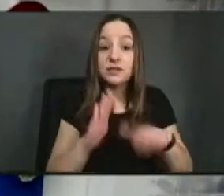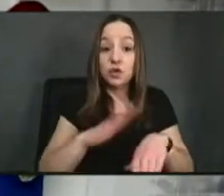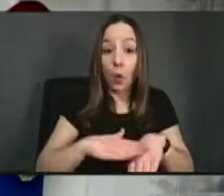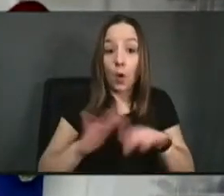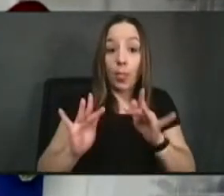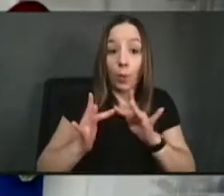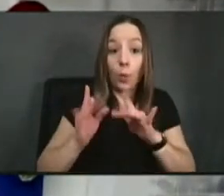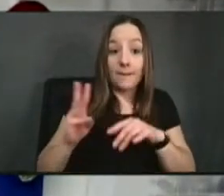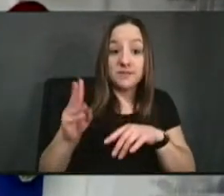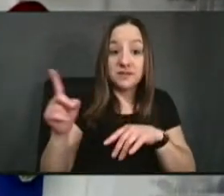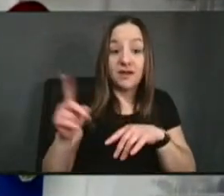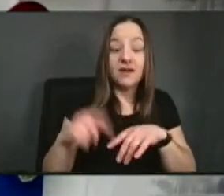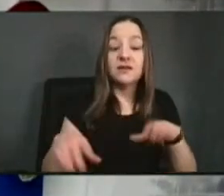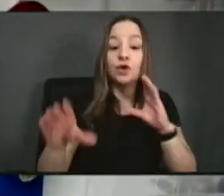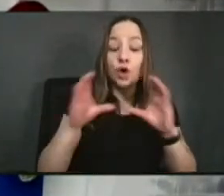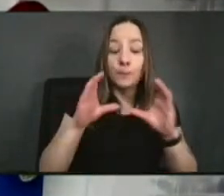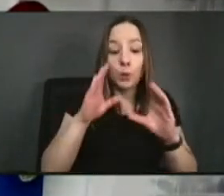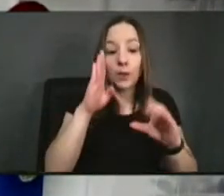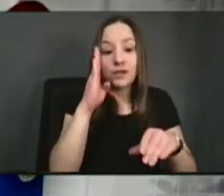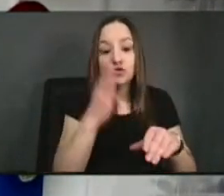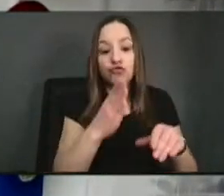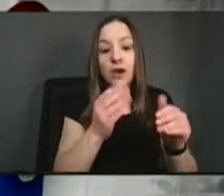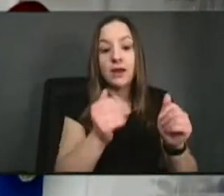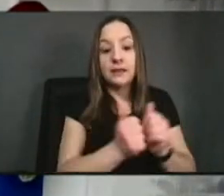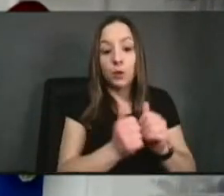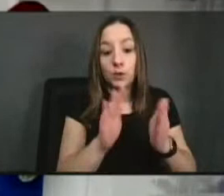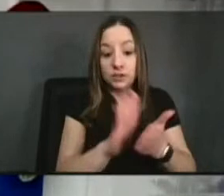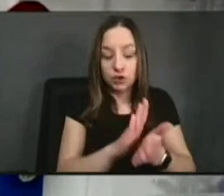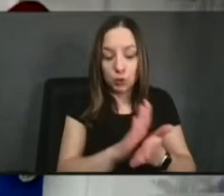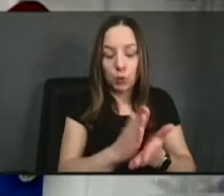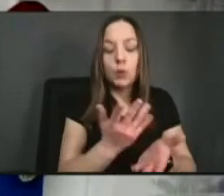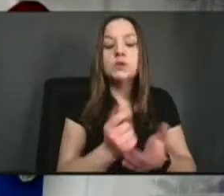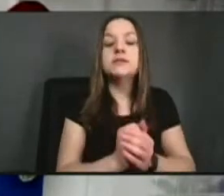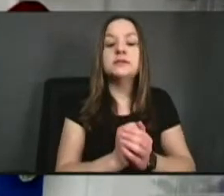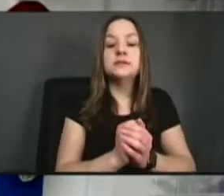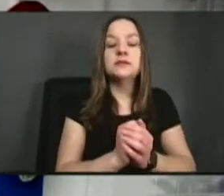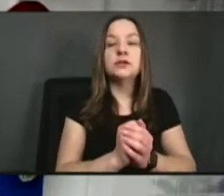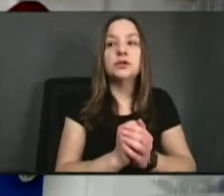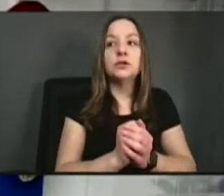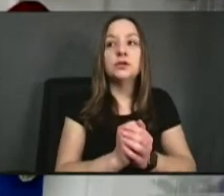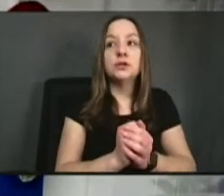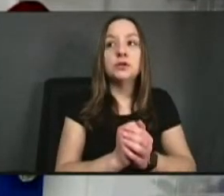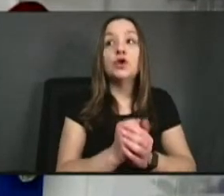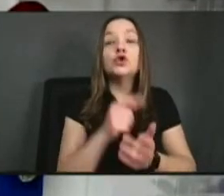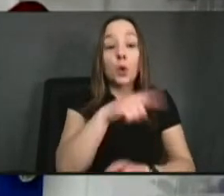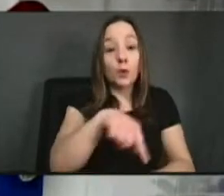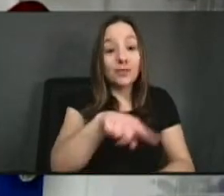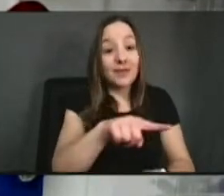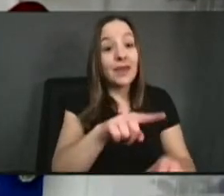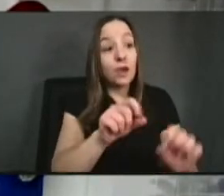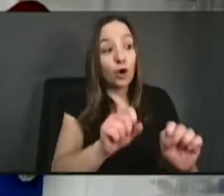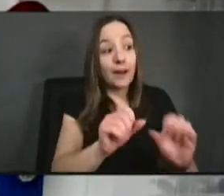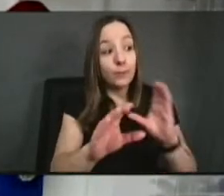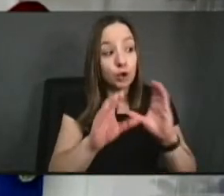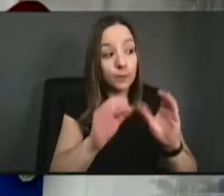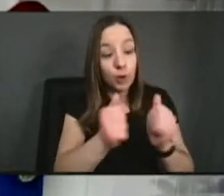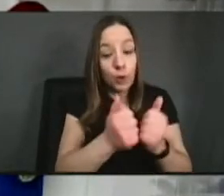p.m. we post those lists, um, on our web, and we Communicate